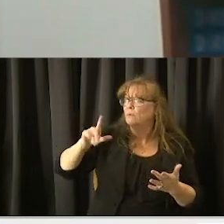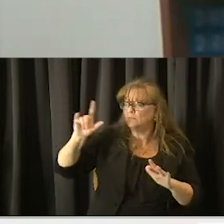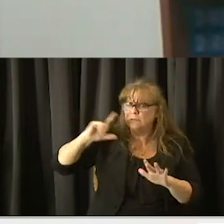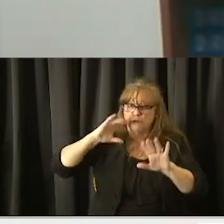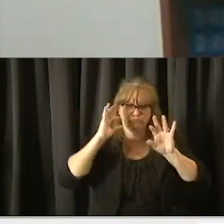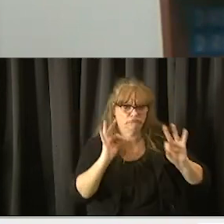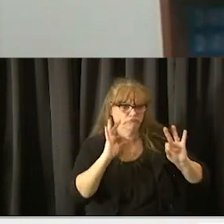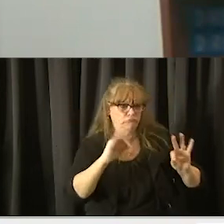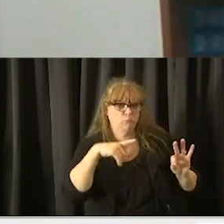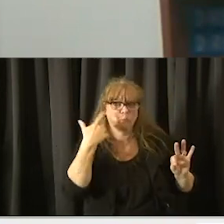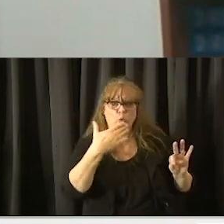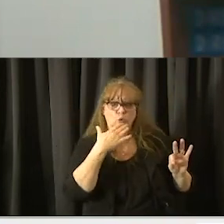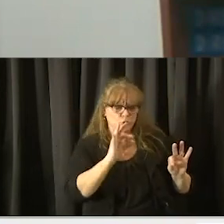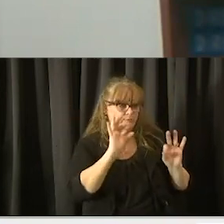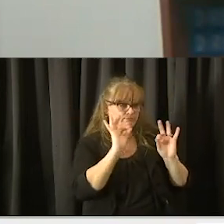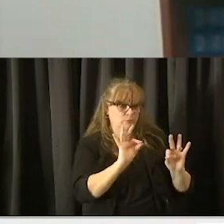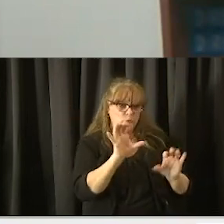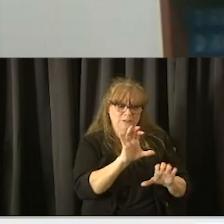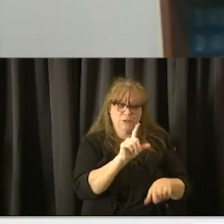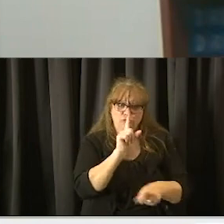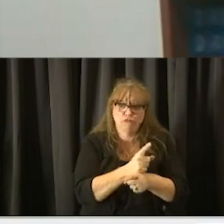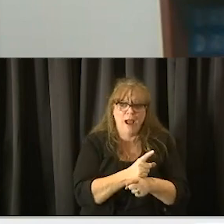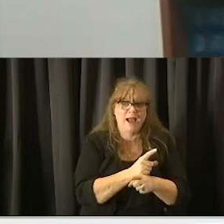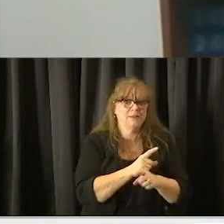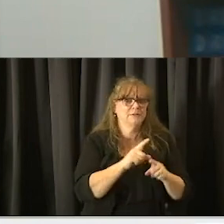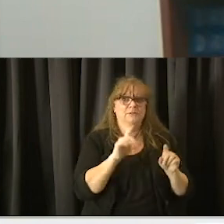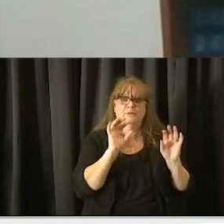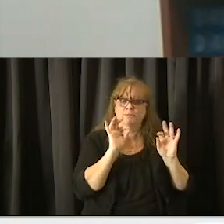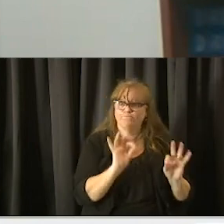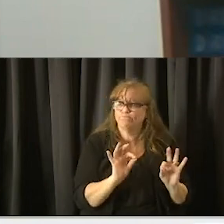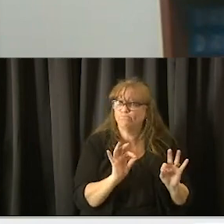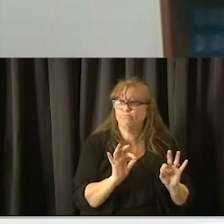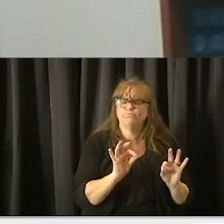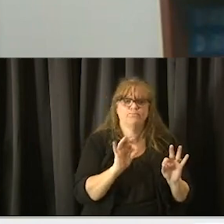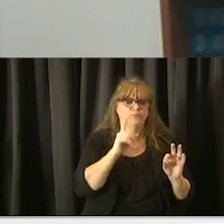one of the first contacts that we made and they all felt that you know that it looked good that